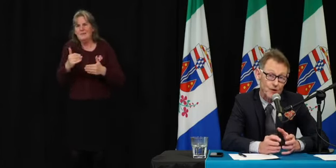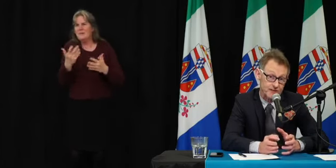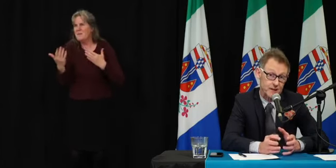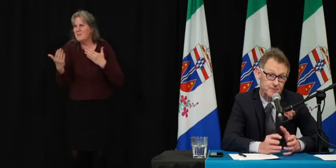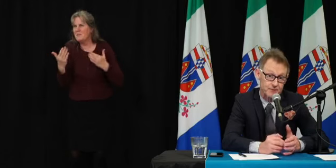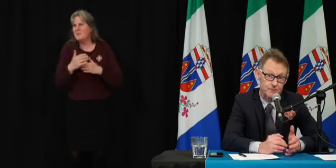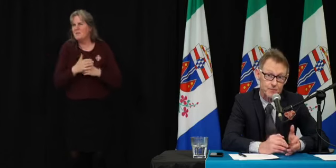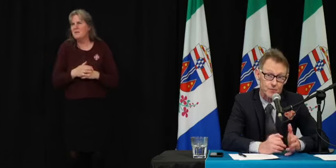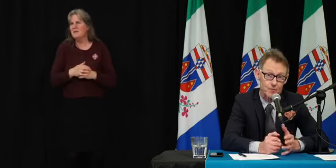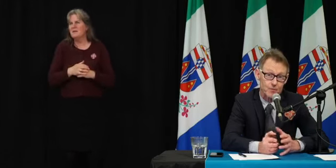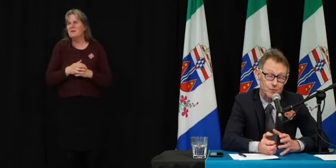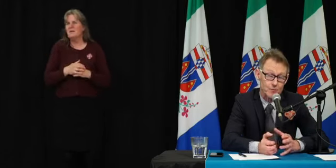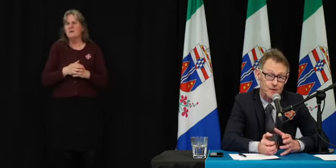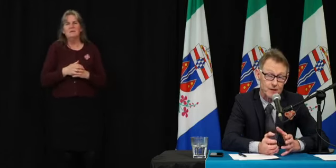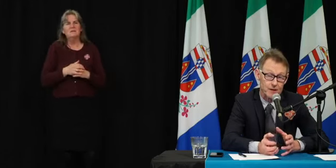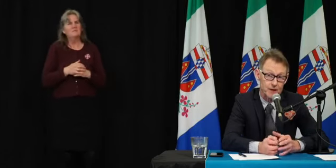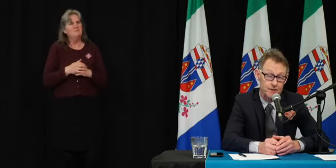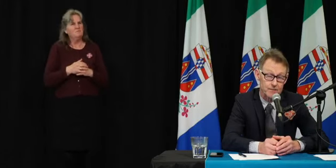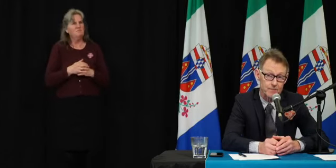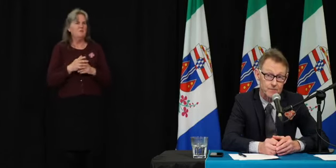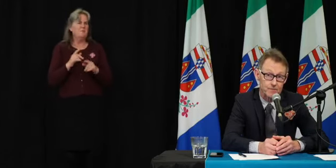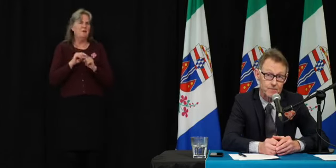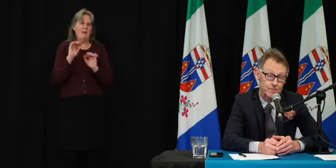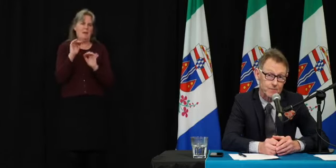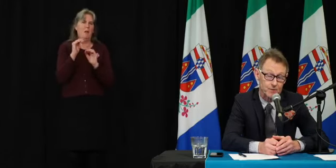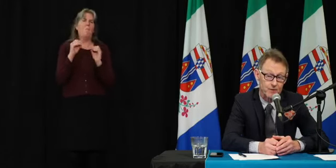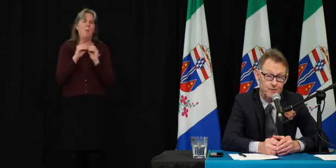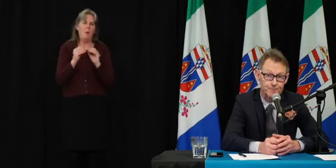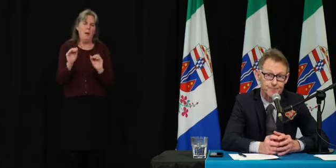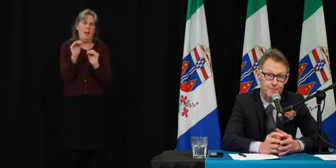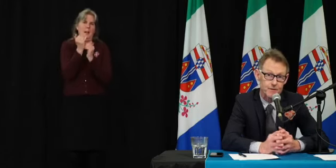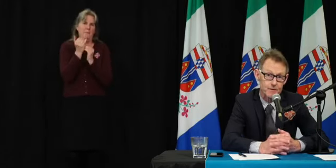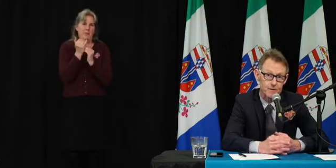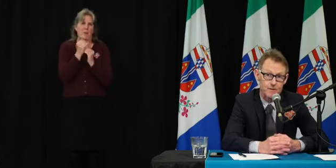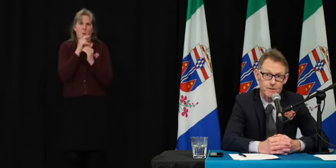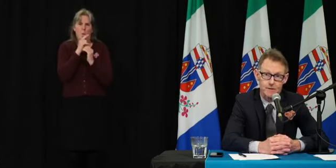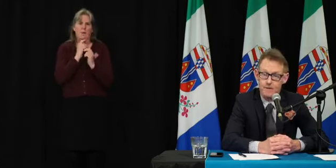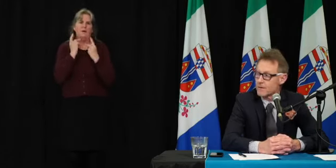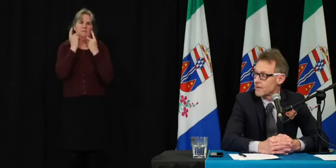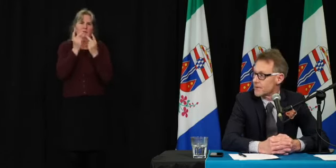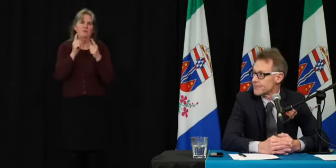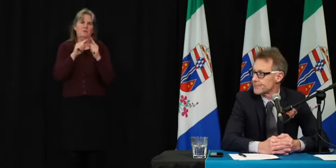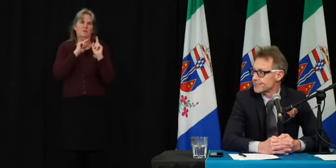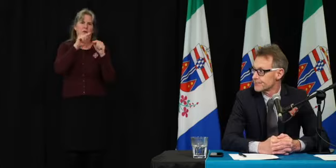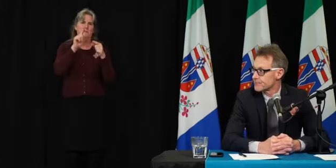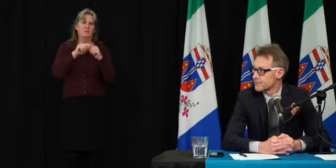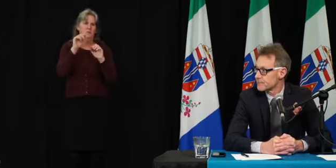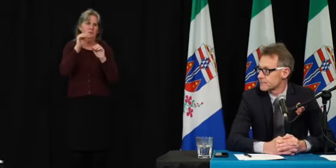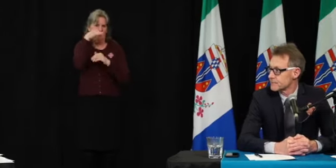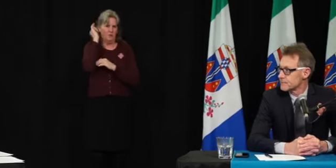to travel to? Again, what I heard at the Yukon forum yesterday was that